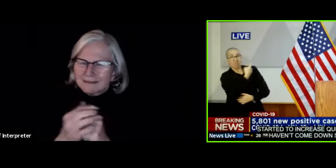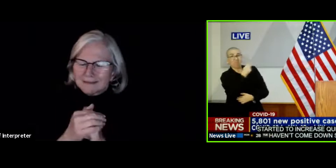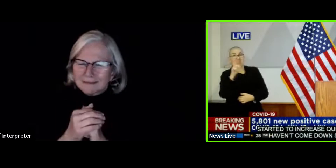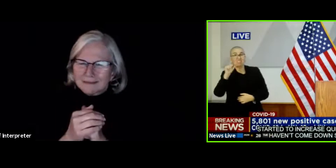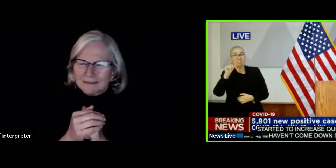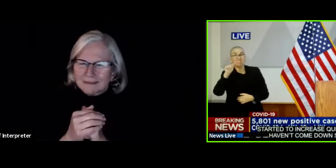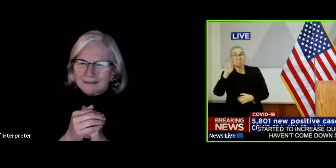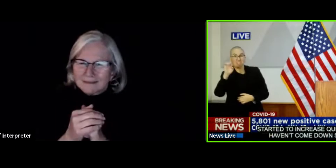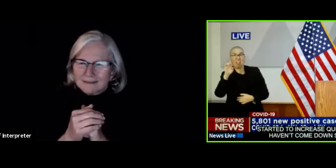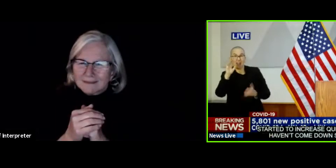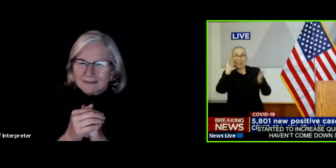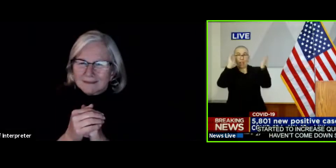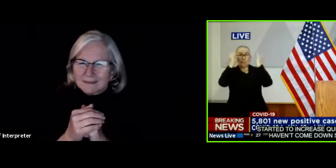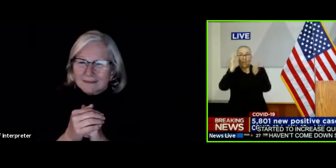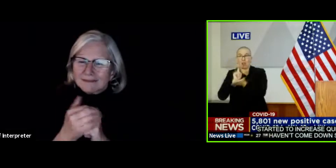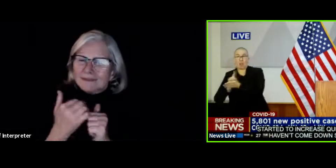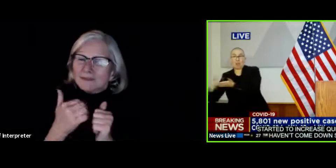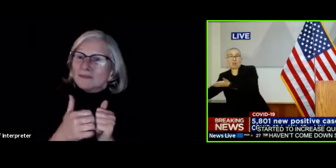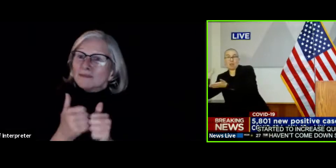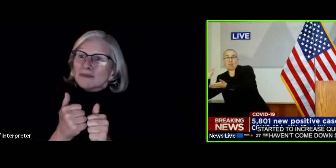THAT'S IT IS WEEK OF NOVEMBER 8th THROUGH THE